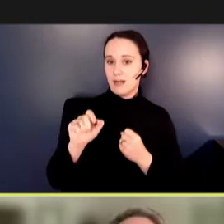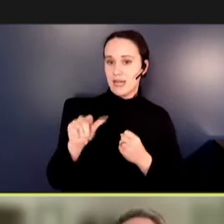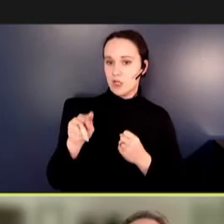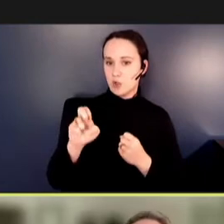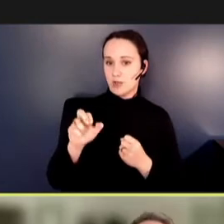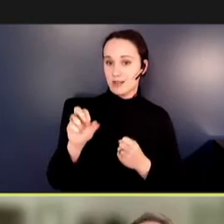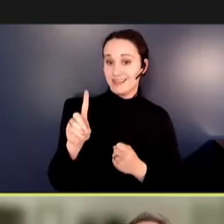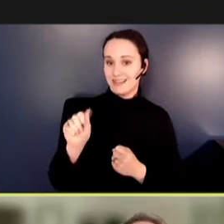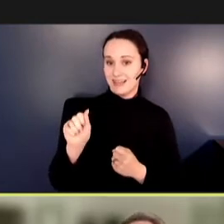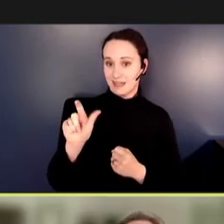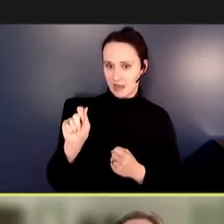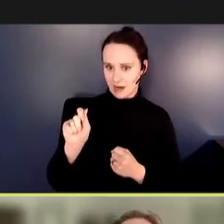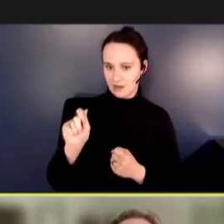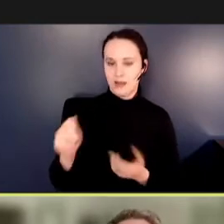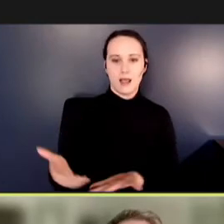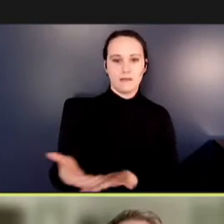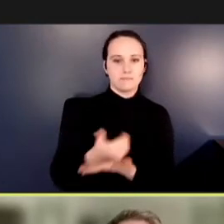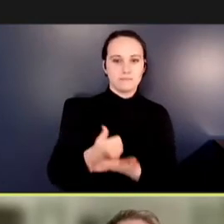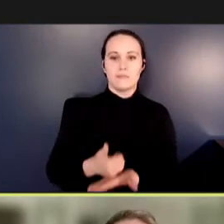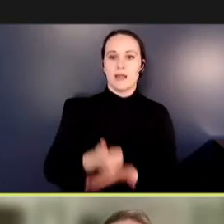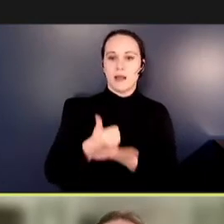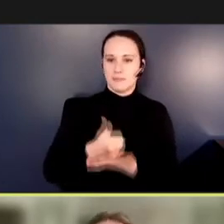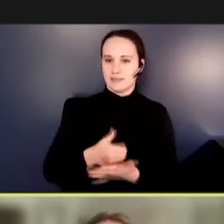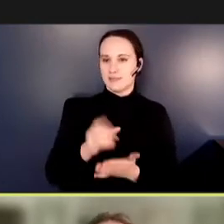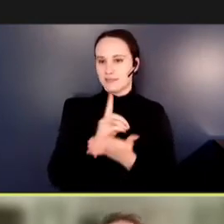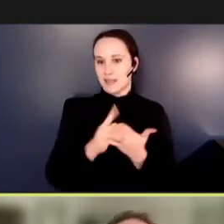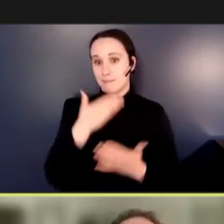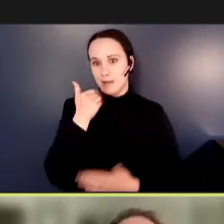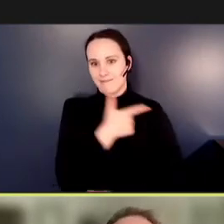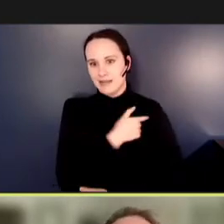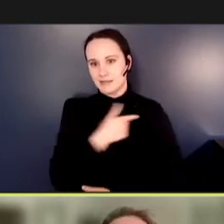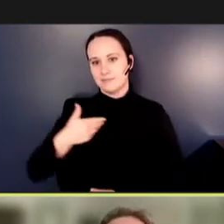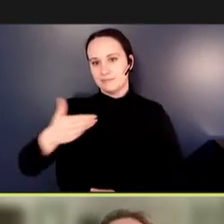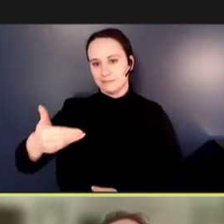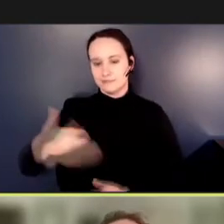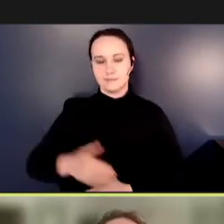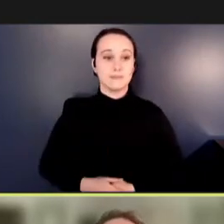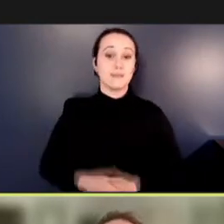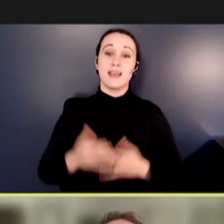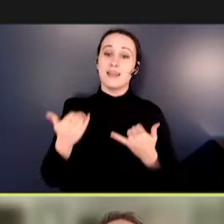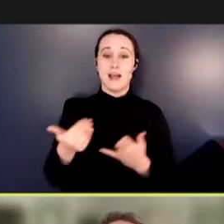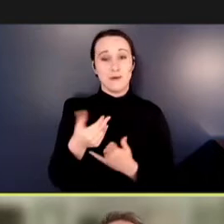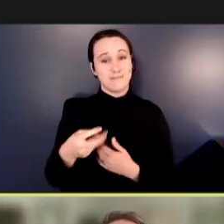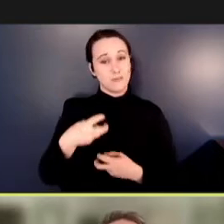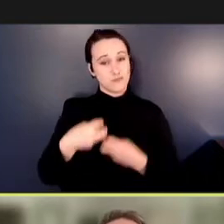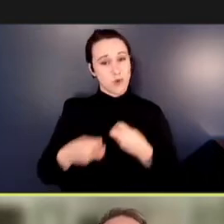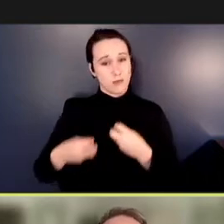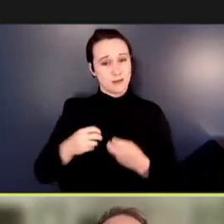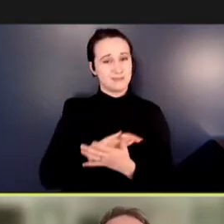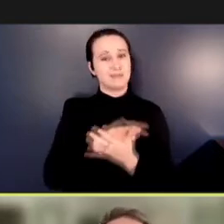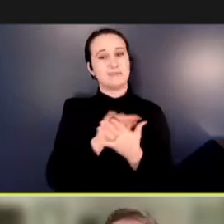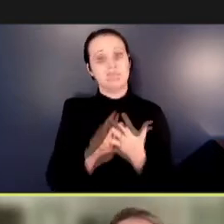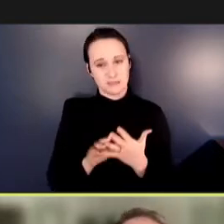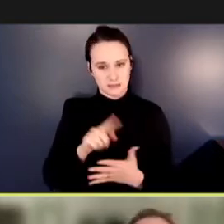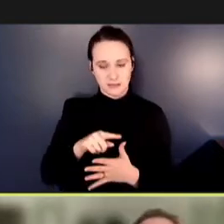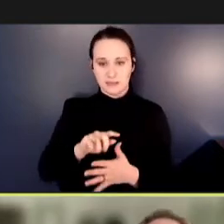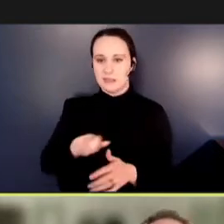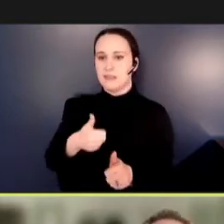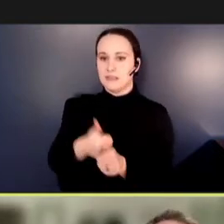vaccines. So let's look at a couple problems that are underlying our ability to develop both